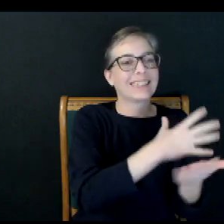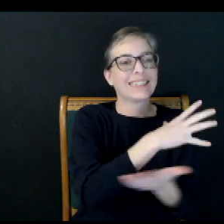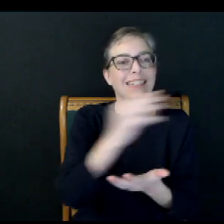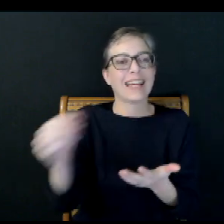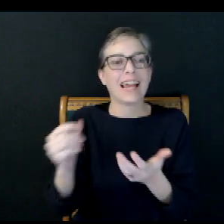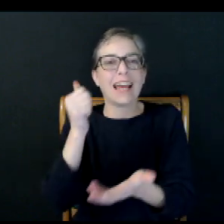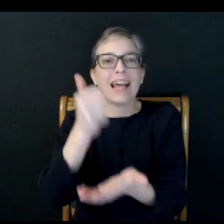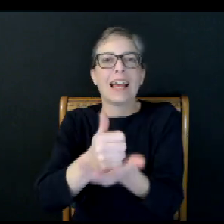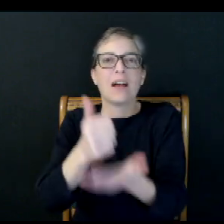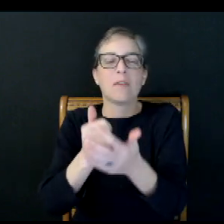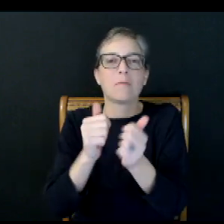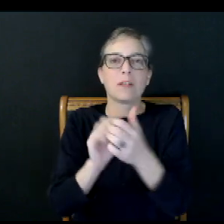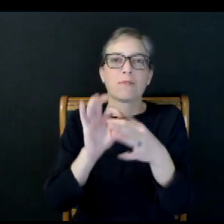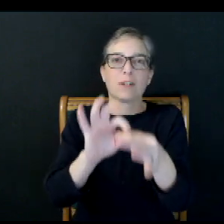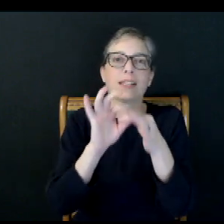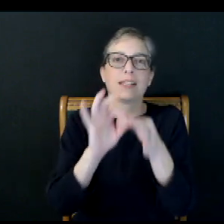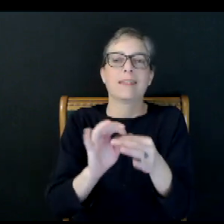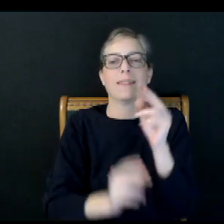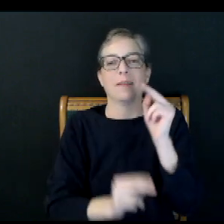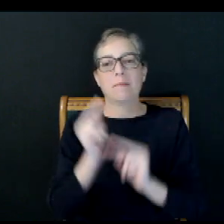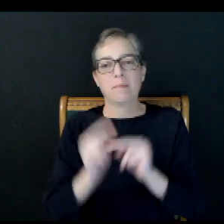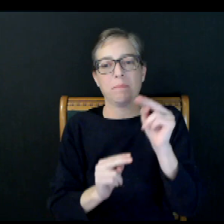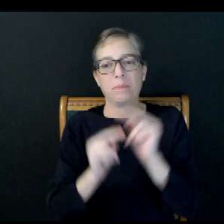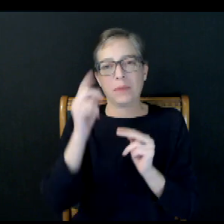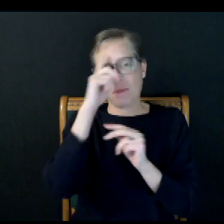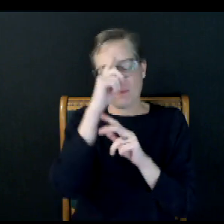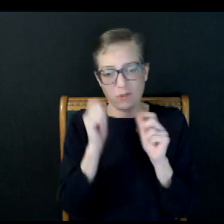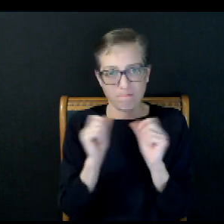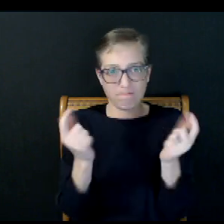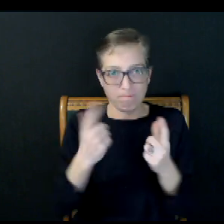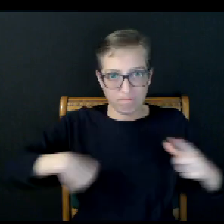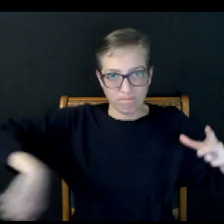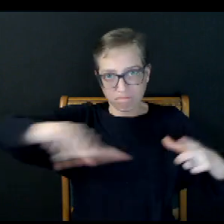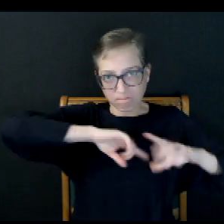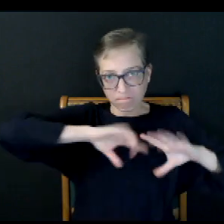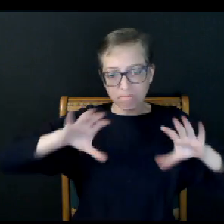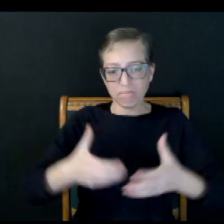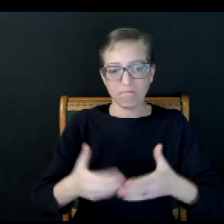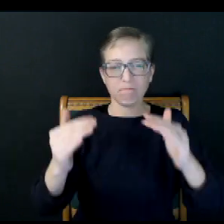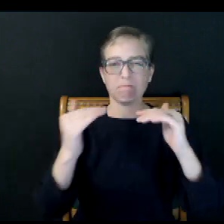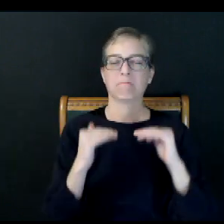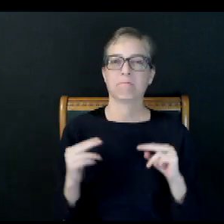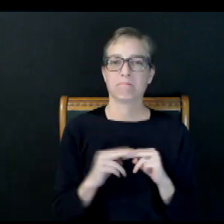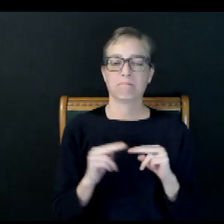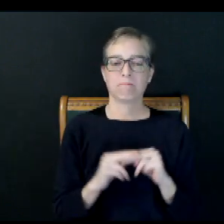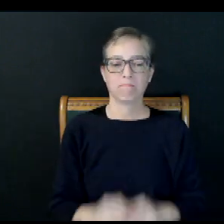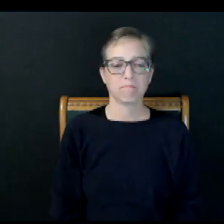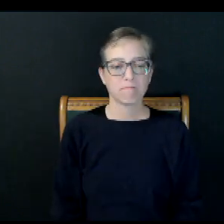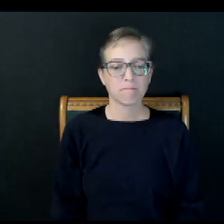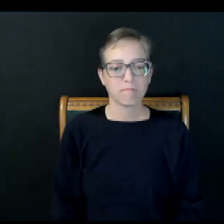Next slide, please. To ensure that all attendees can